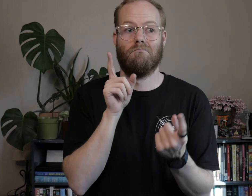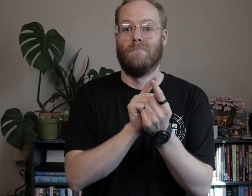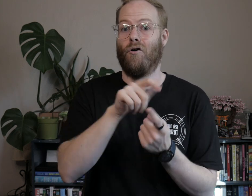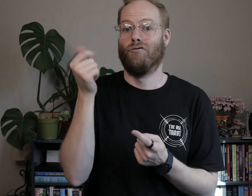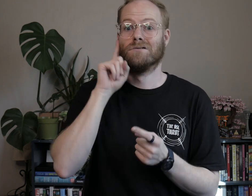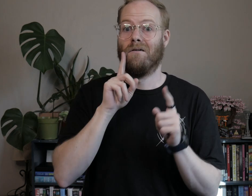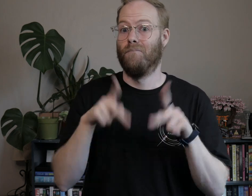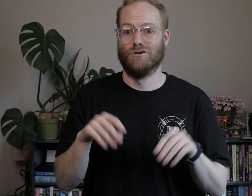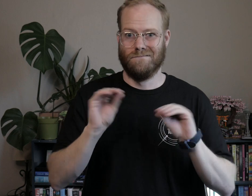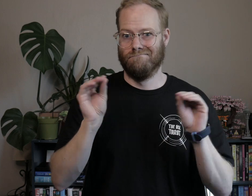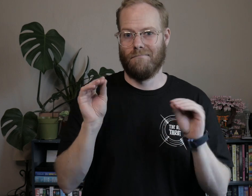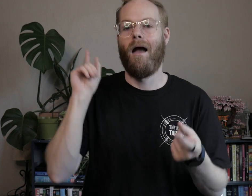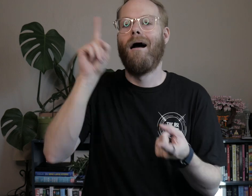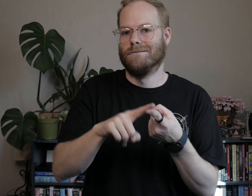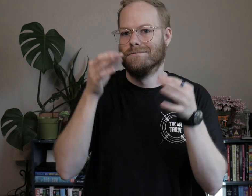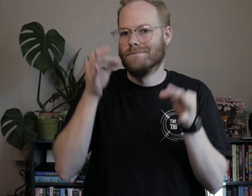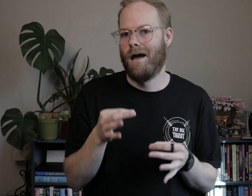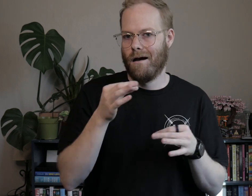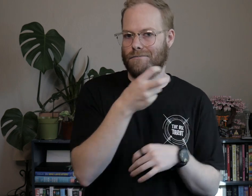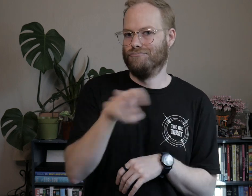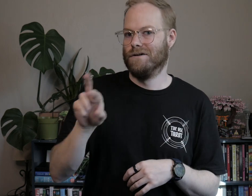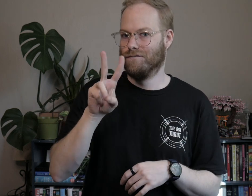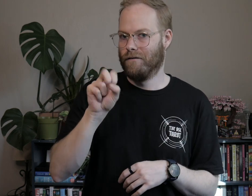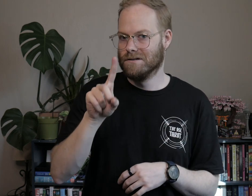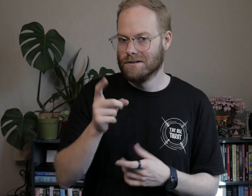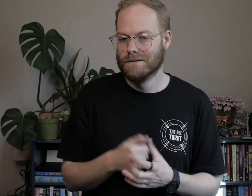and she didn’t meet a single other deaf person until she decided to transfer to RVSD.